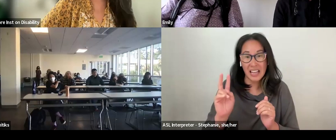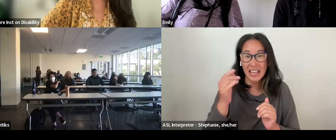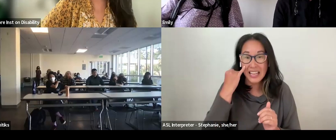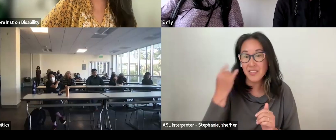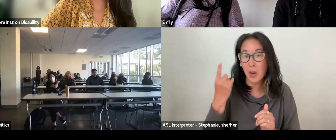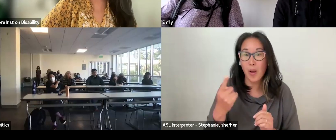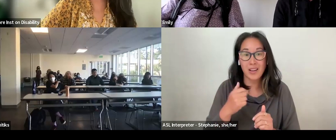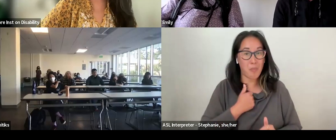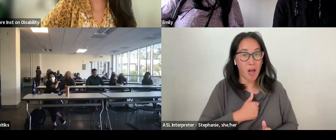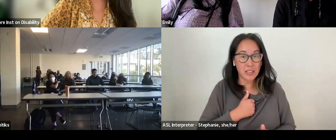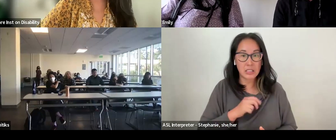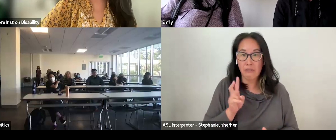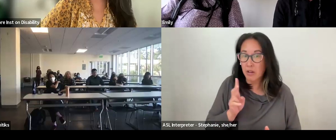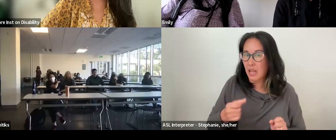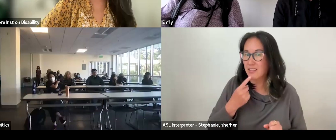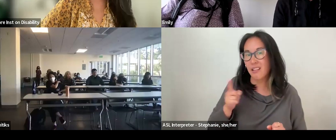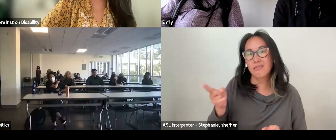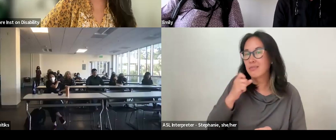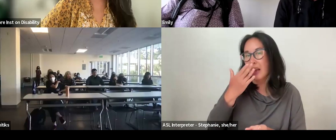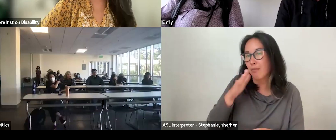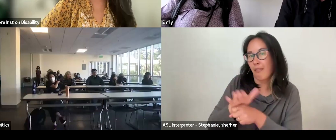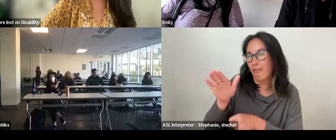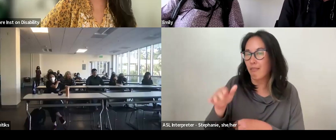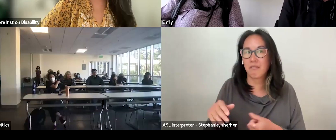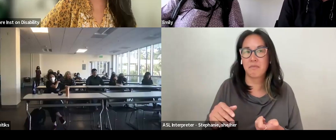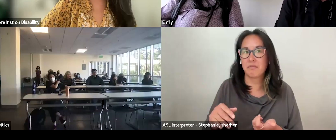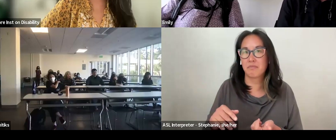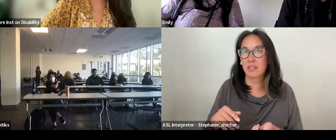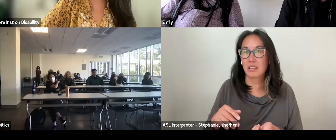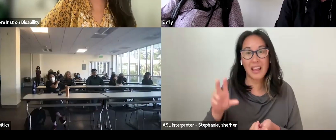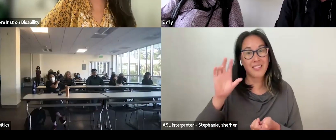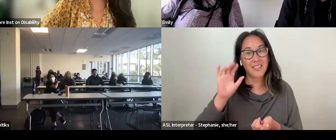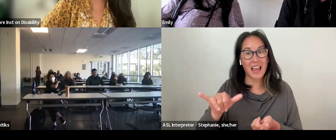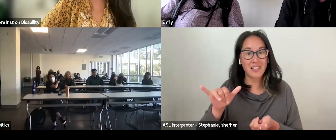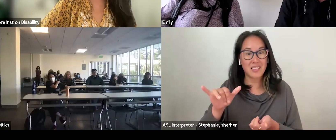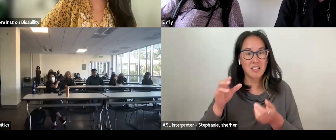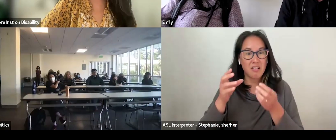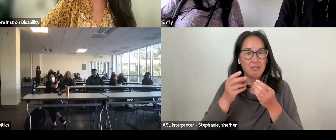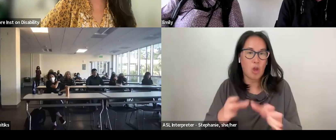And that is a kind of loss of face, a loss of honor.